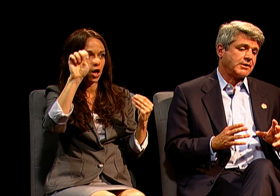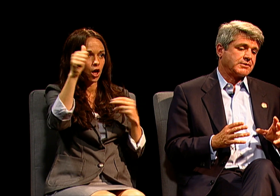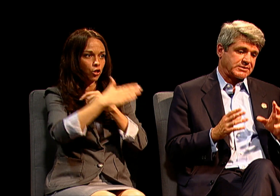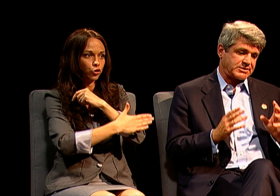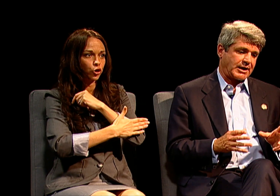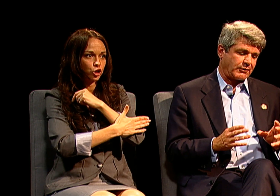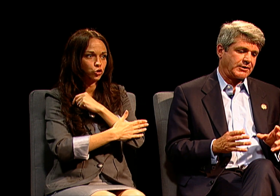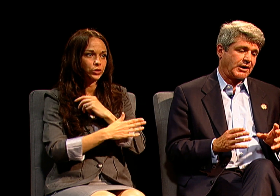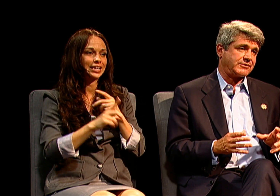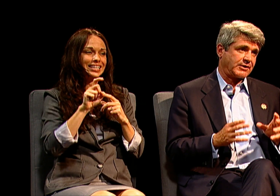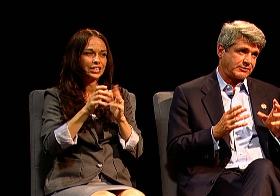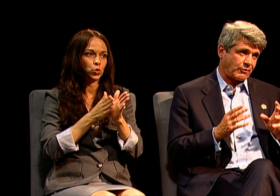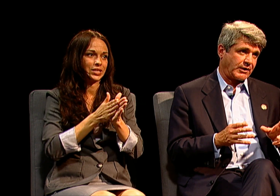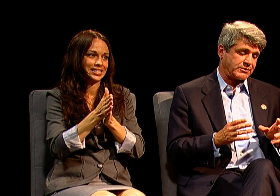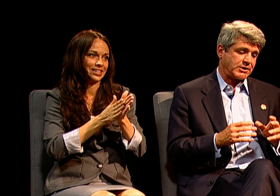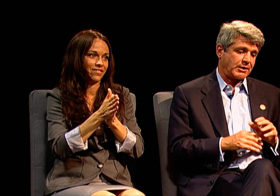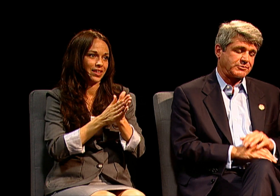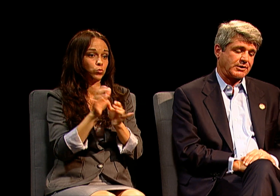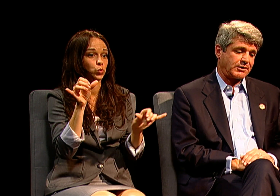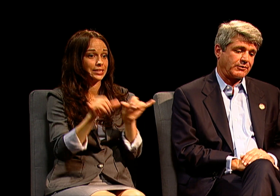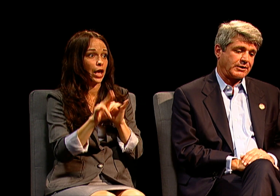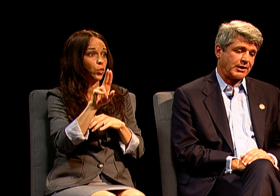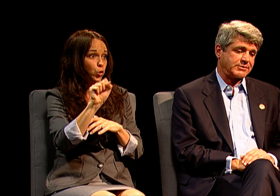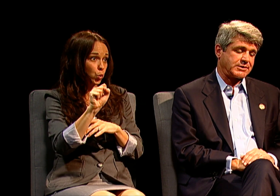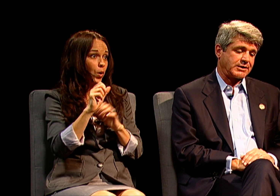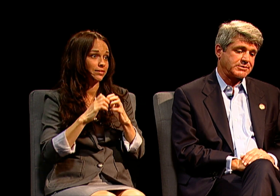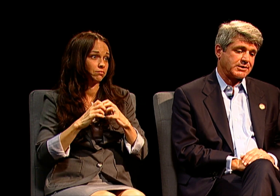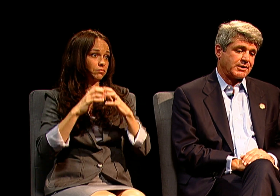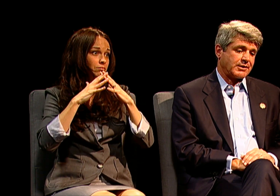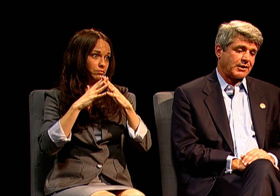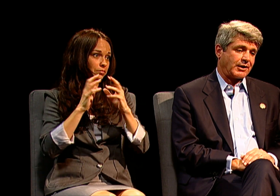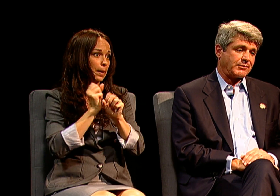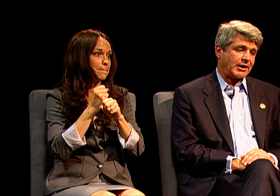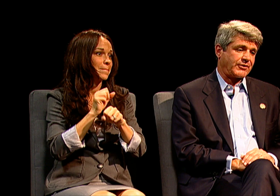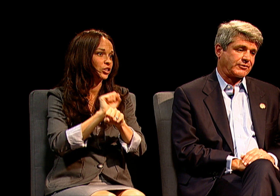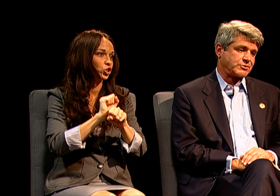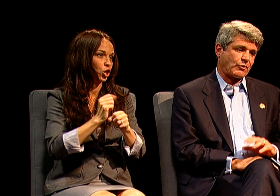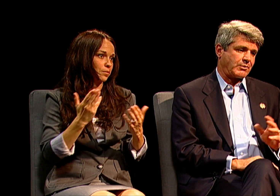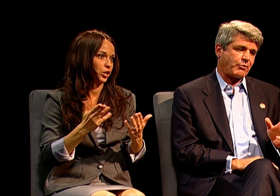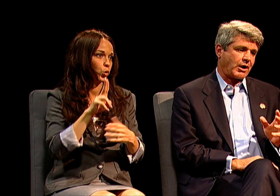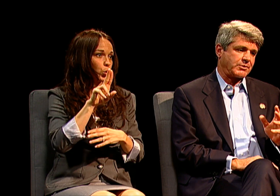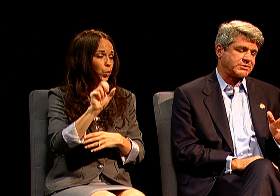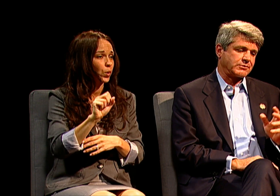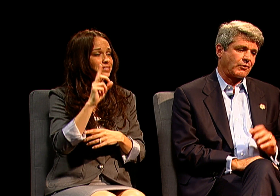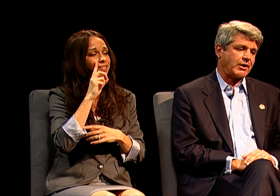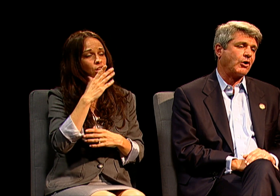TO STAY HERE IN THE UNITED STATES, CREATE THE JOBS OUT HERE IN THE UNITED STATES. AND I THINK THERE'S GREAT PROMISE AND GREAT HOPE